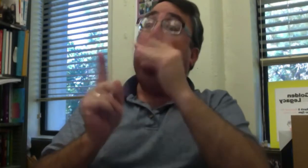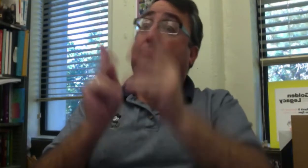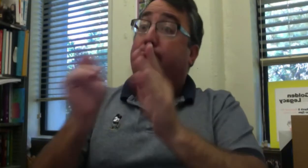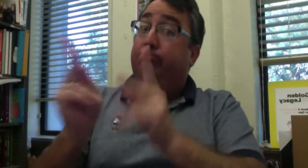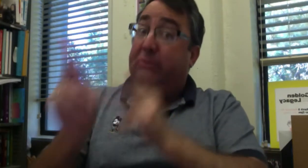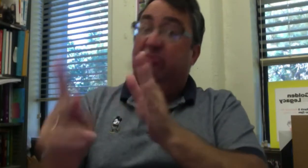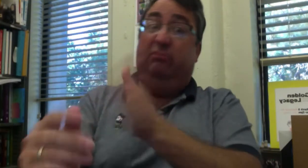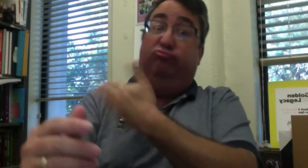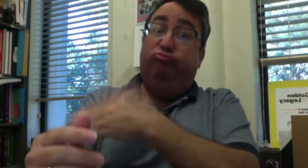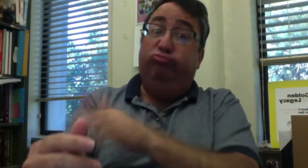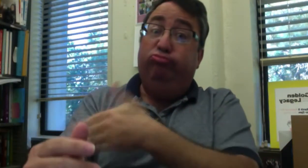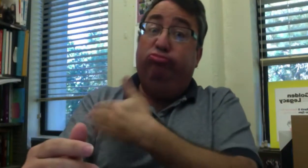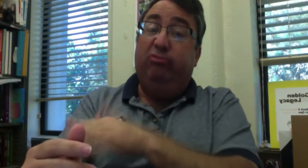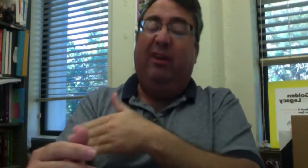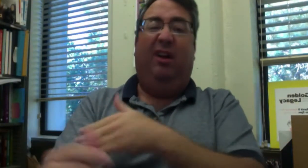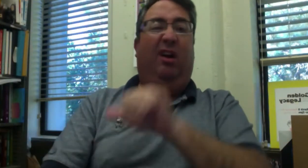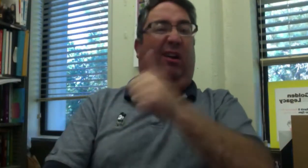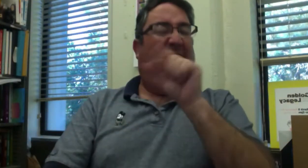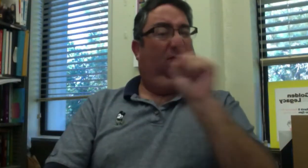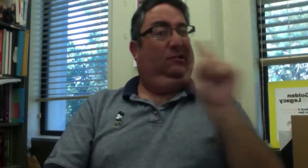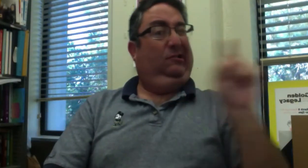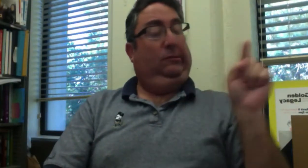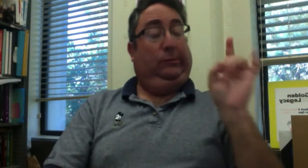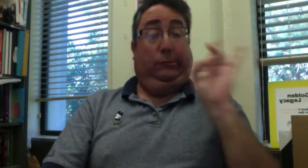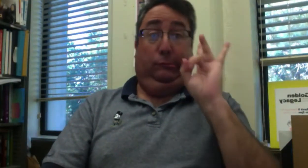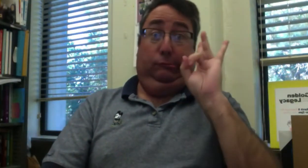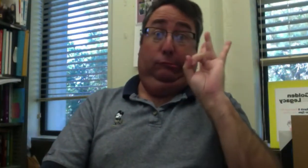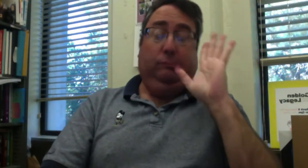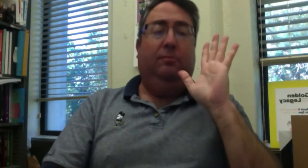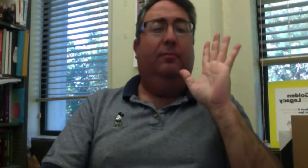but I noticed before, during the audition shows, they would show the good singers along with some really terrible singers.